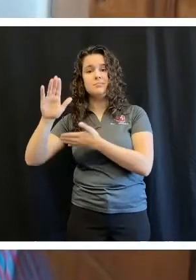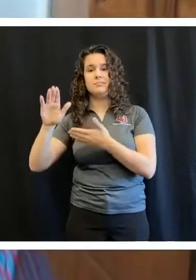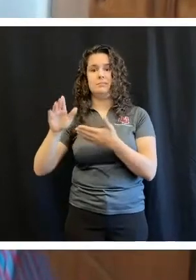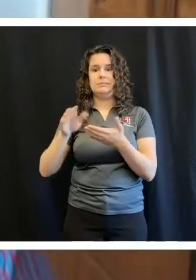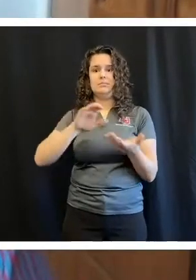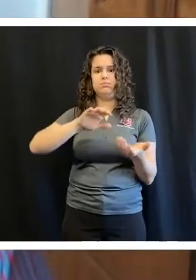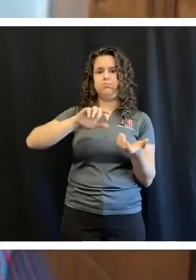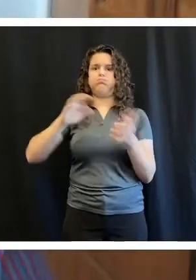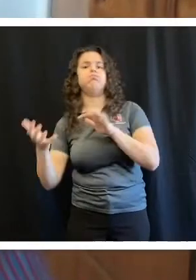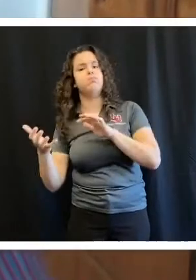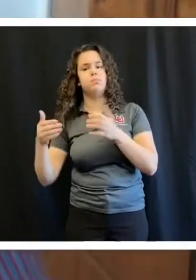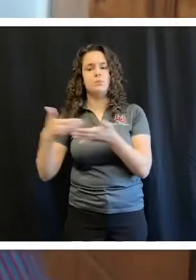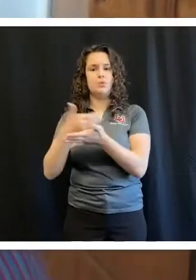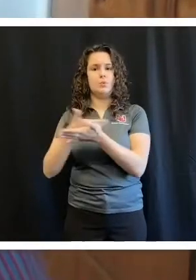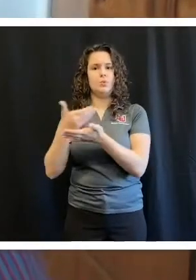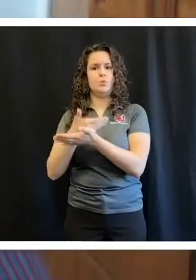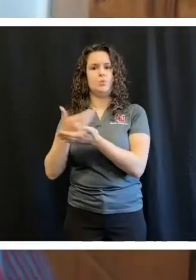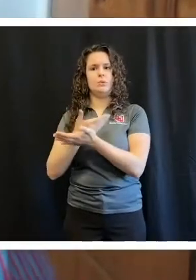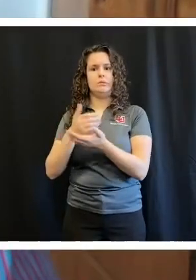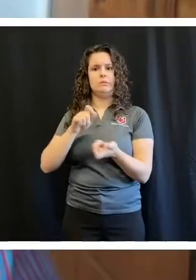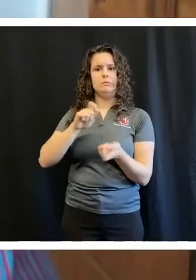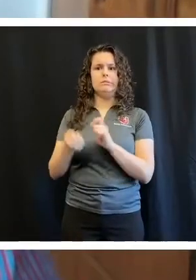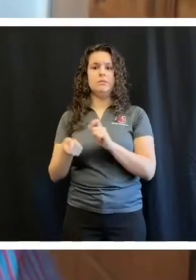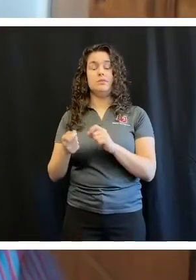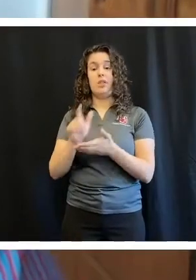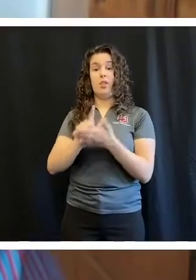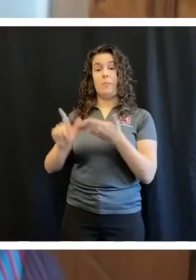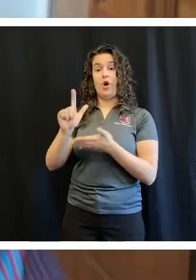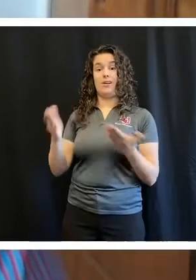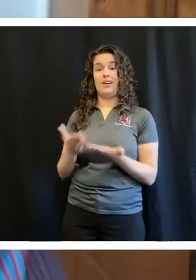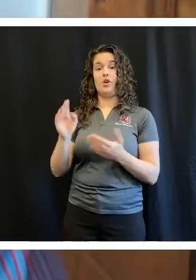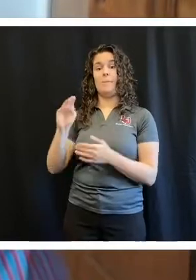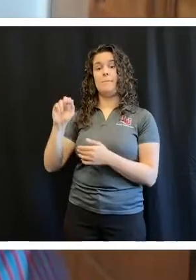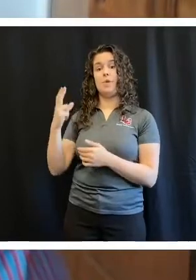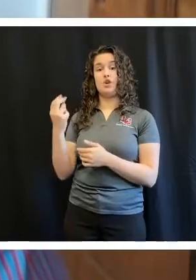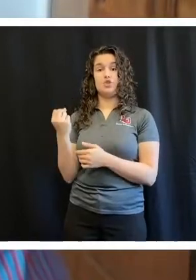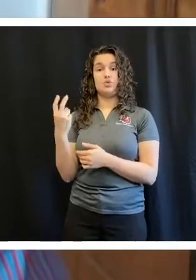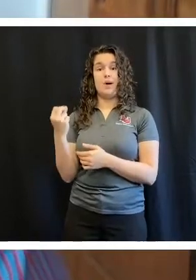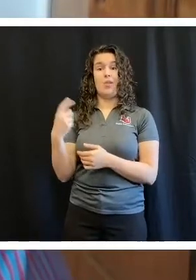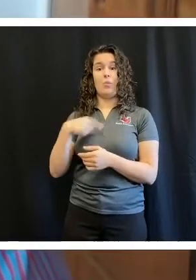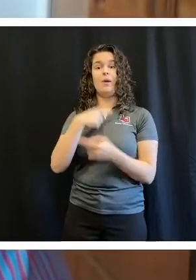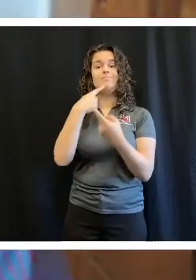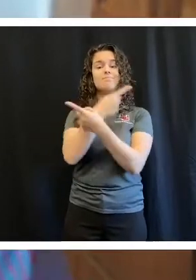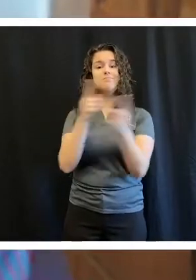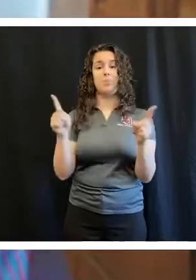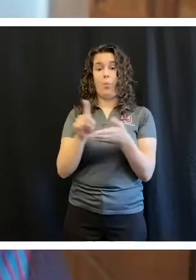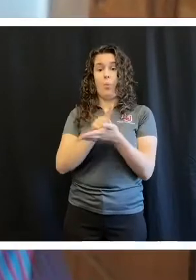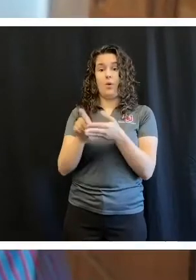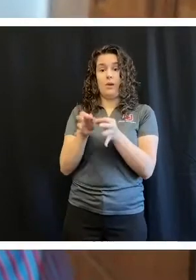For us at LU, on March 12th we announced a delay by one week and returning from Spring Break,